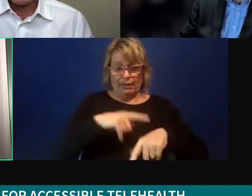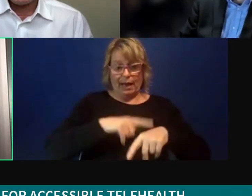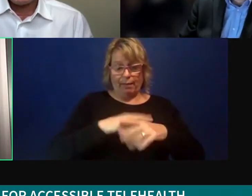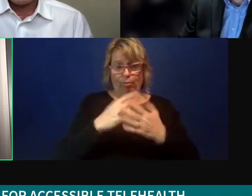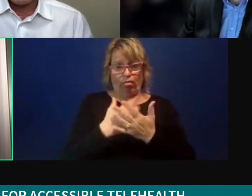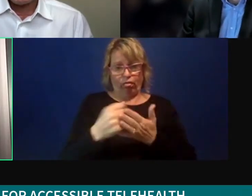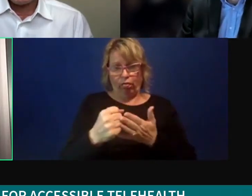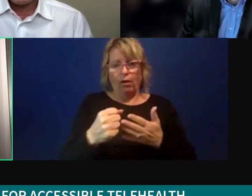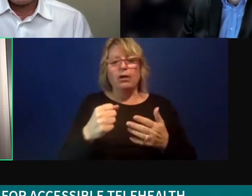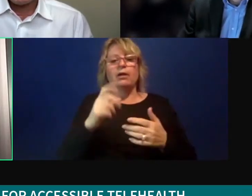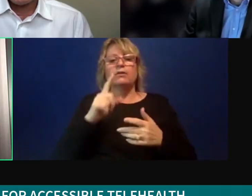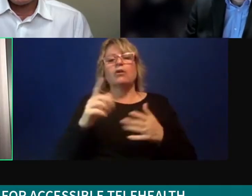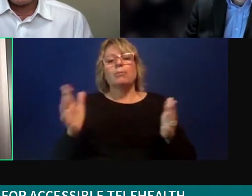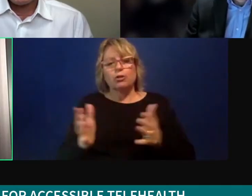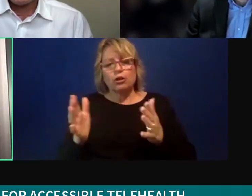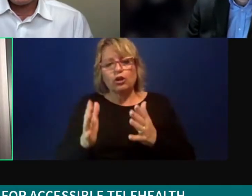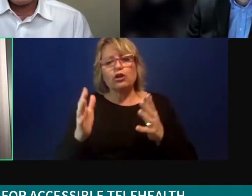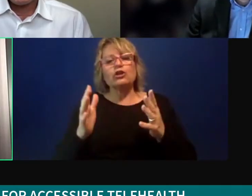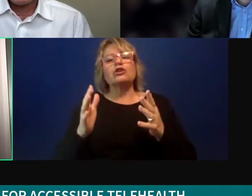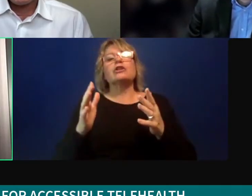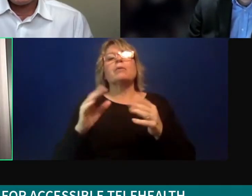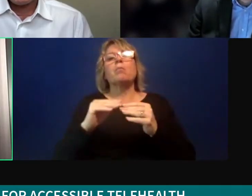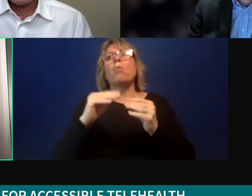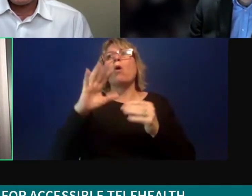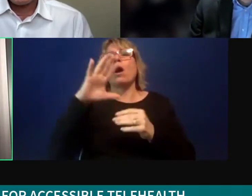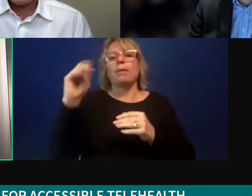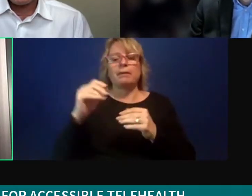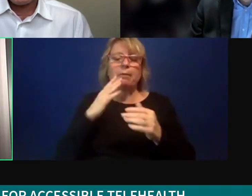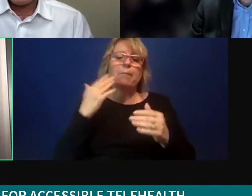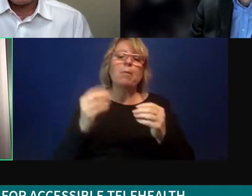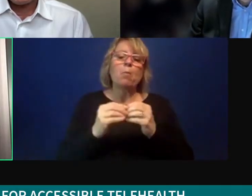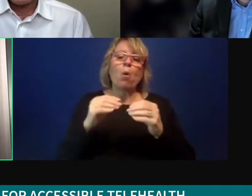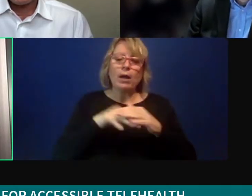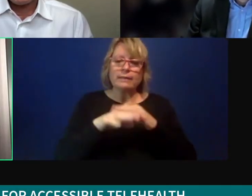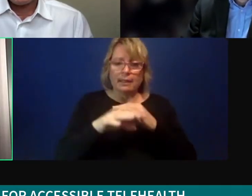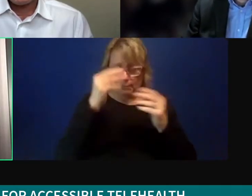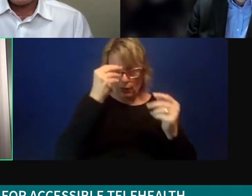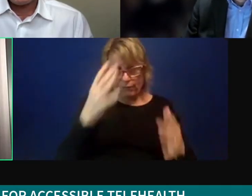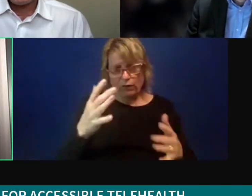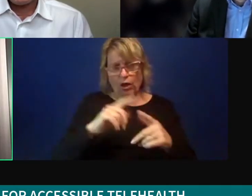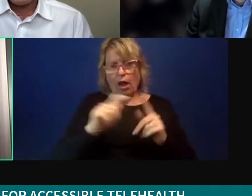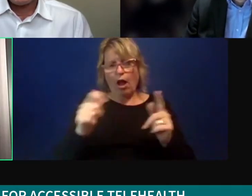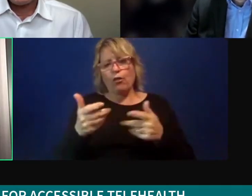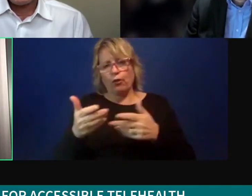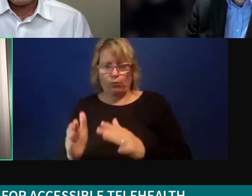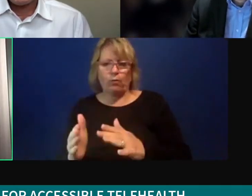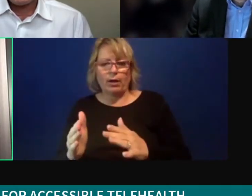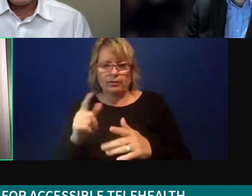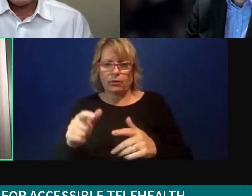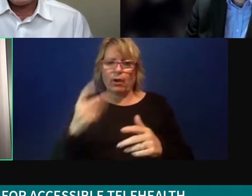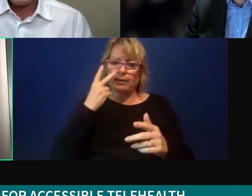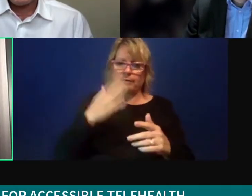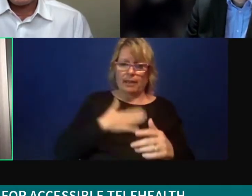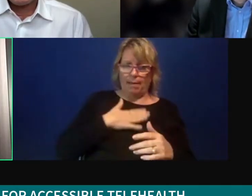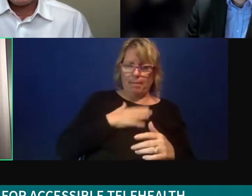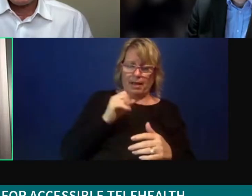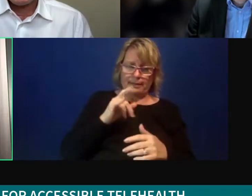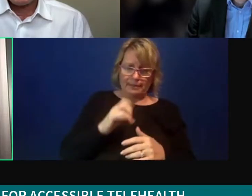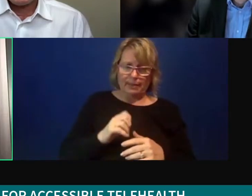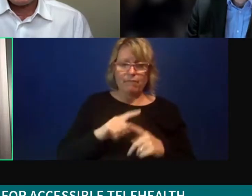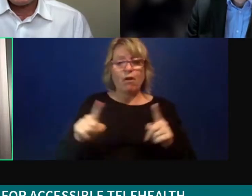companies to make that data easily accessible through health care or other other modalities such that I can see it on my side. From a communication perspective,